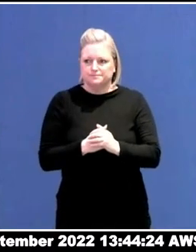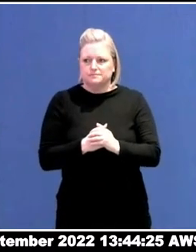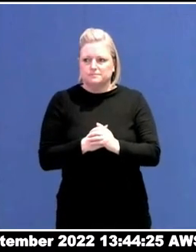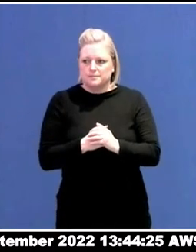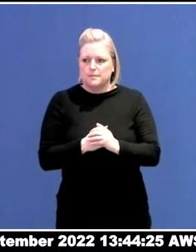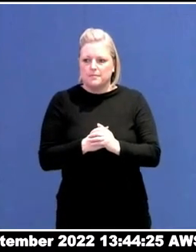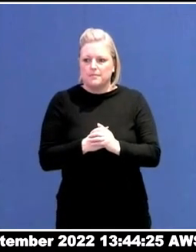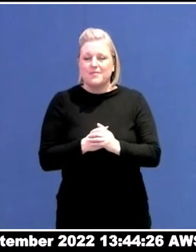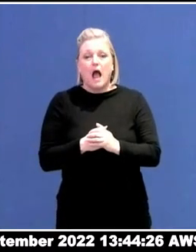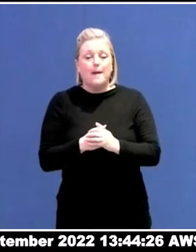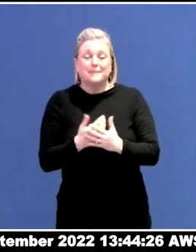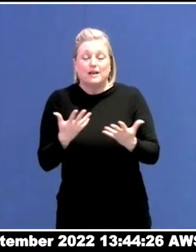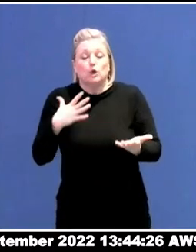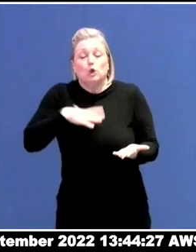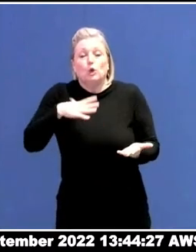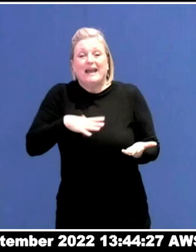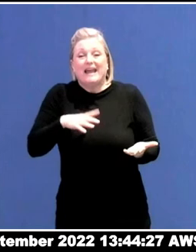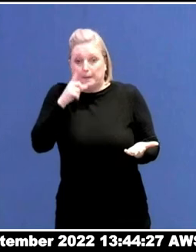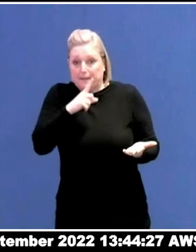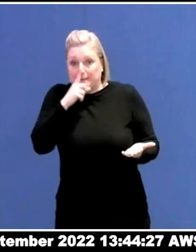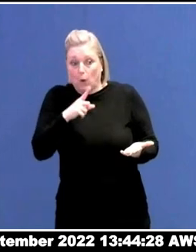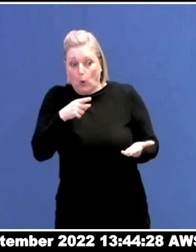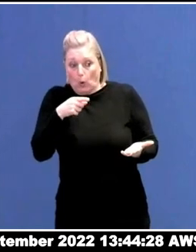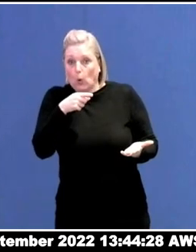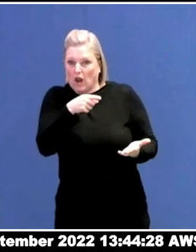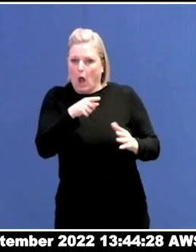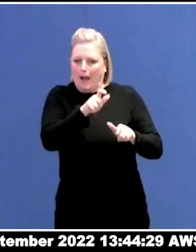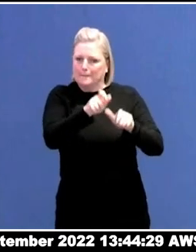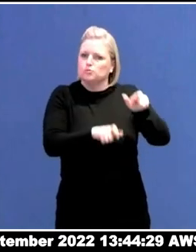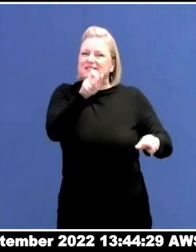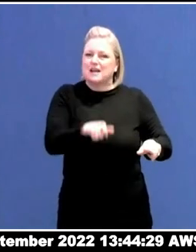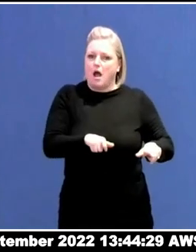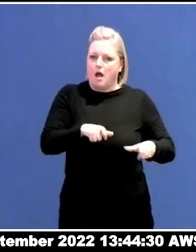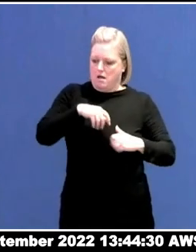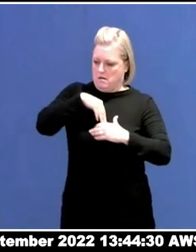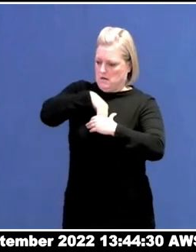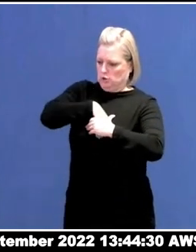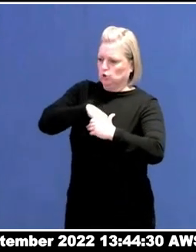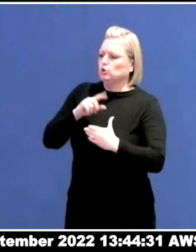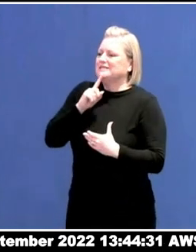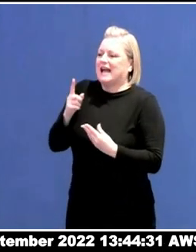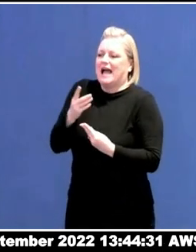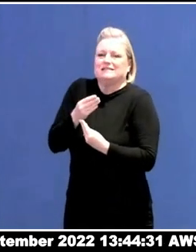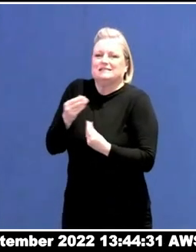divulge relevant information to them. You would accept that wouldn't you? MS SHARMA: To an extent, yes.